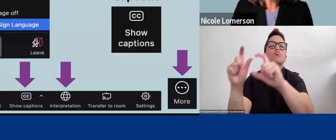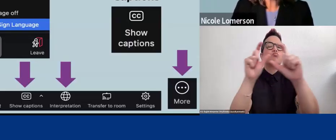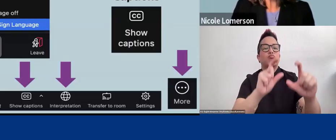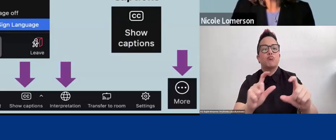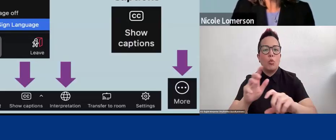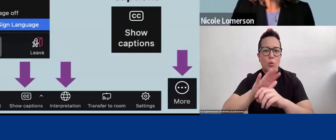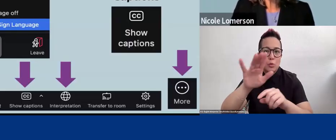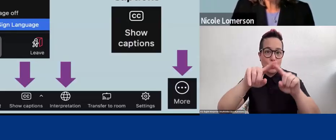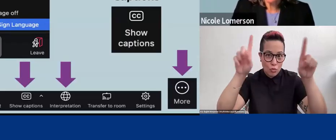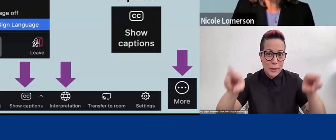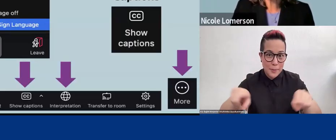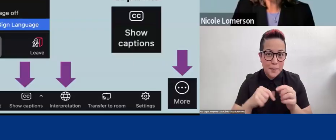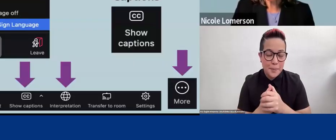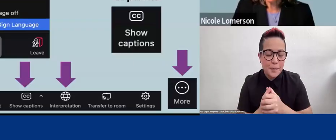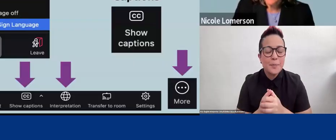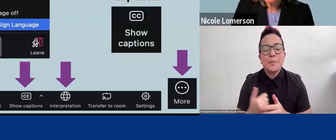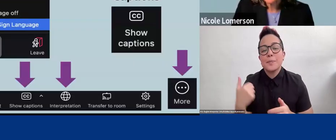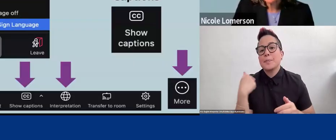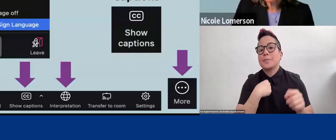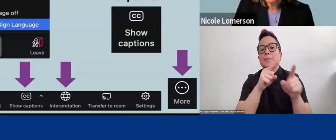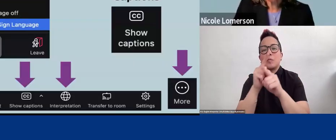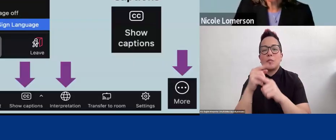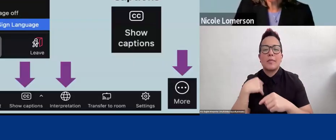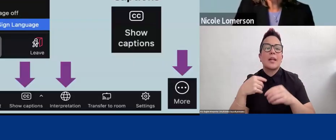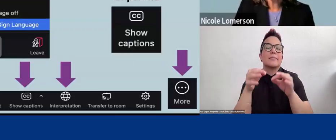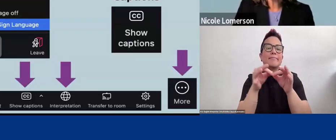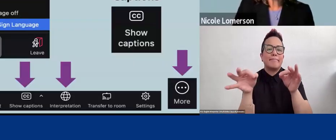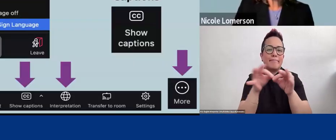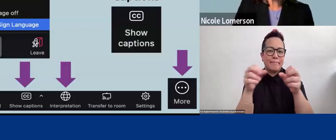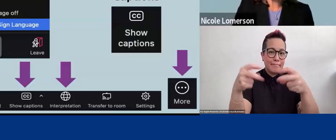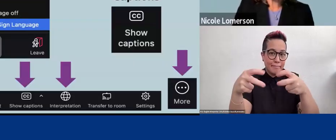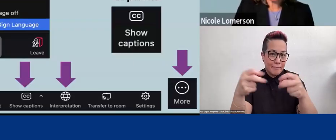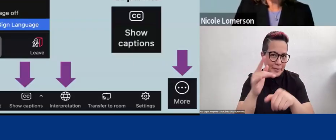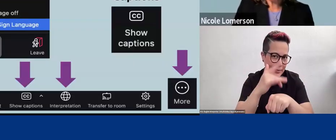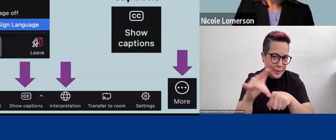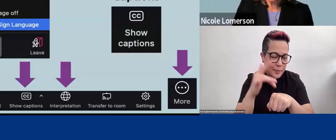We also have closed captions available. To turn captions